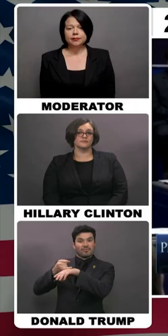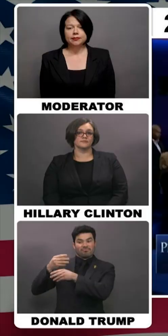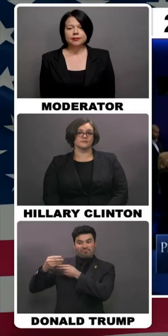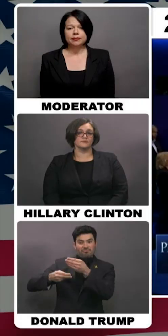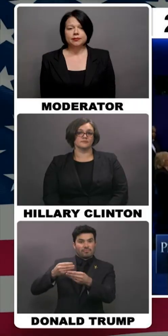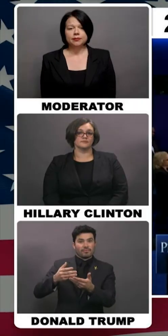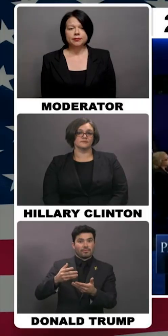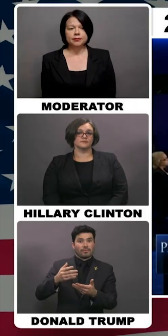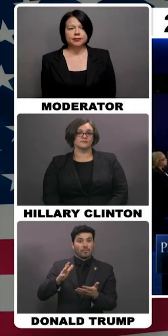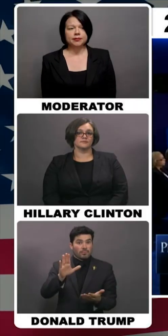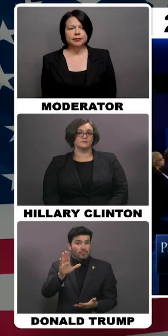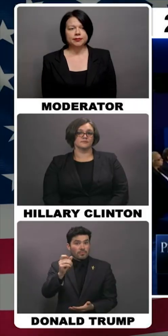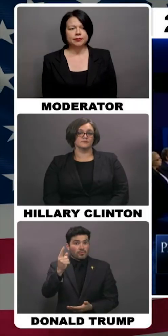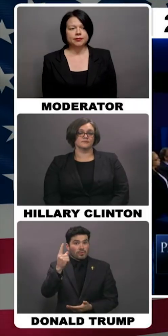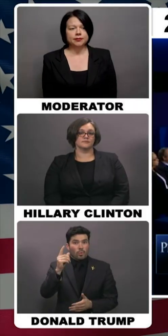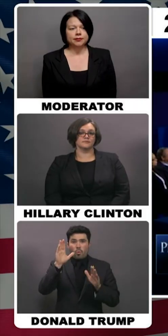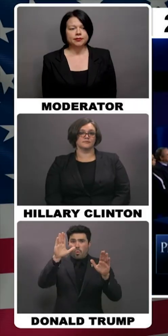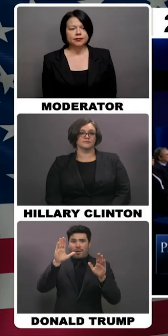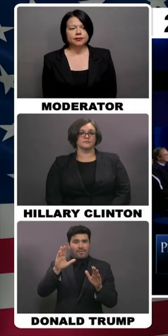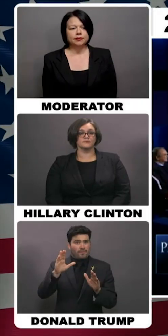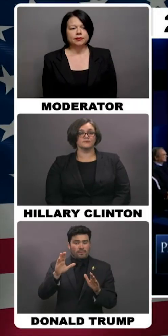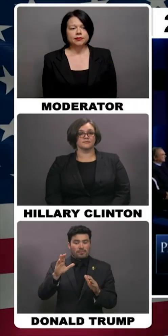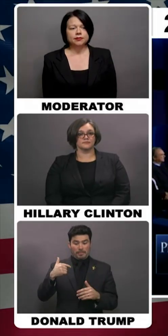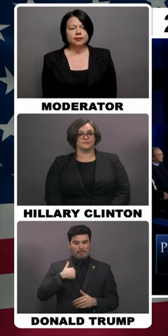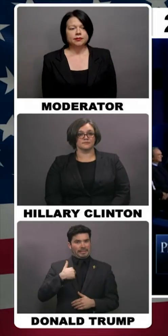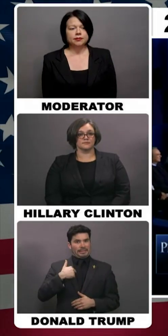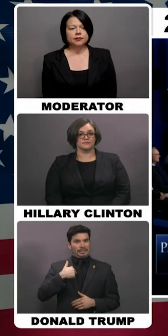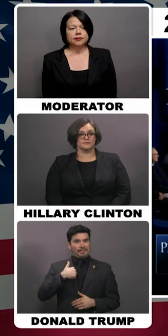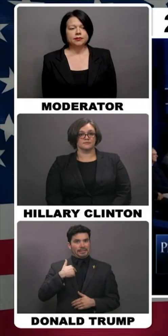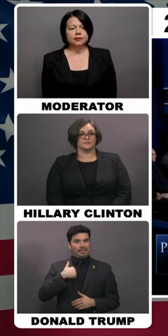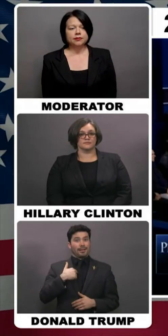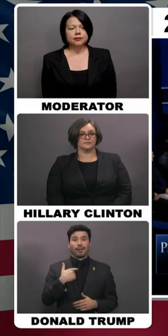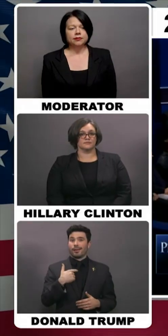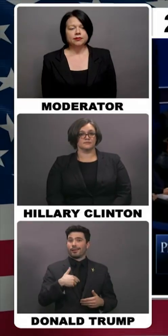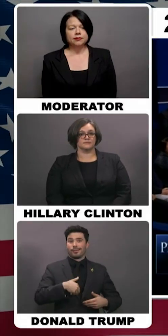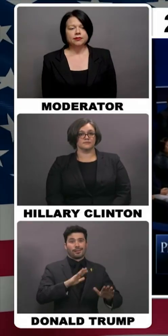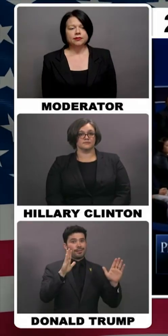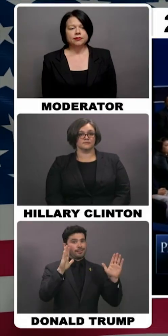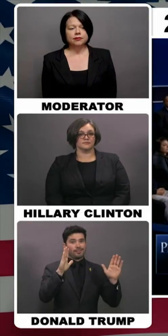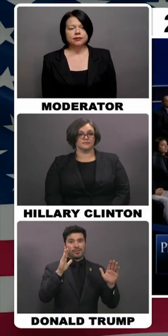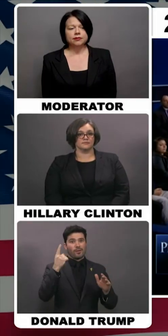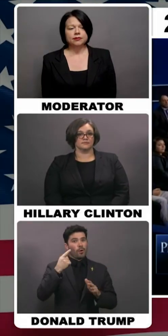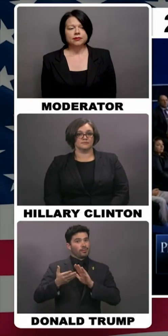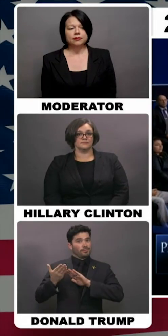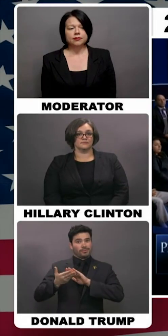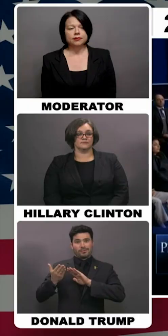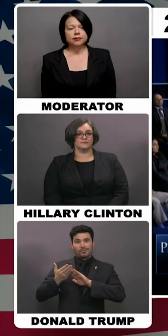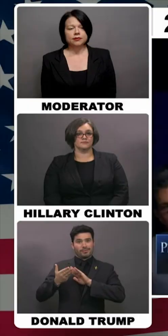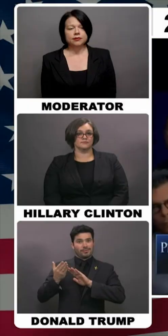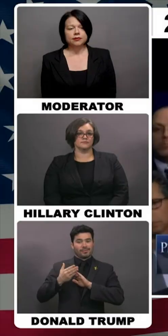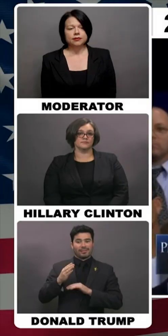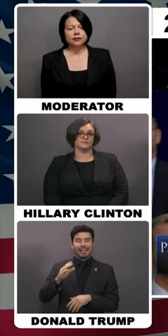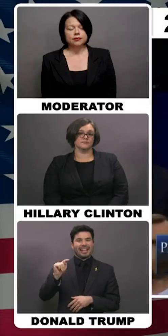to be honest with you, I give up a lot when I run 'cause I knock out the tax code. And she could have done this years ago,